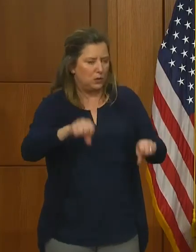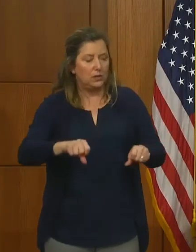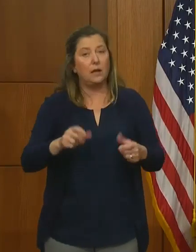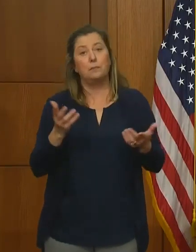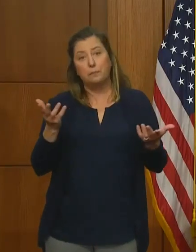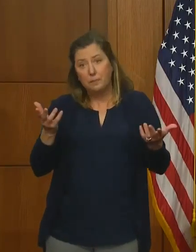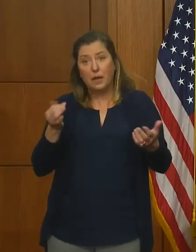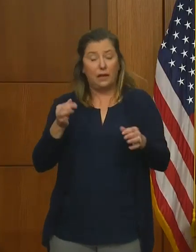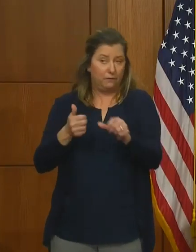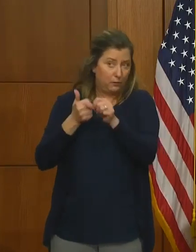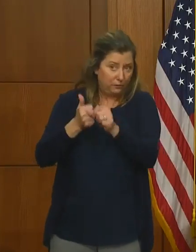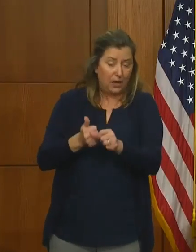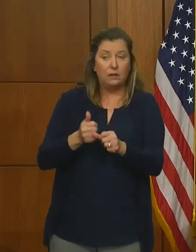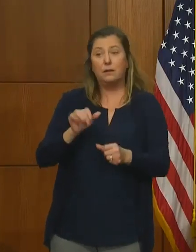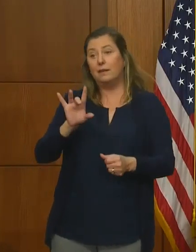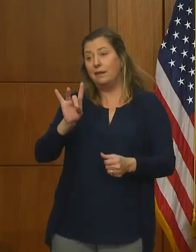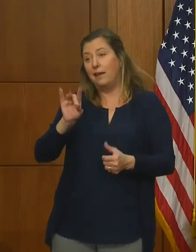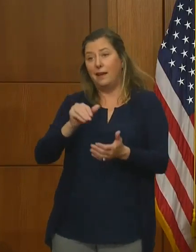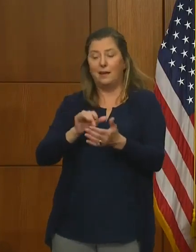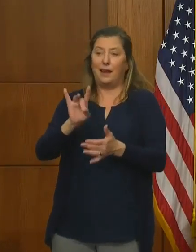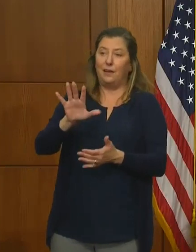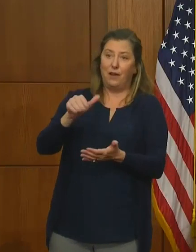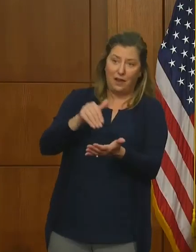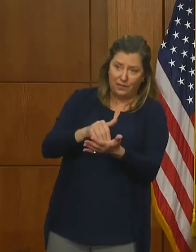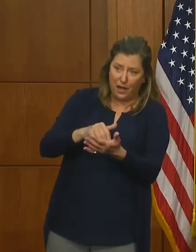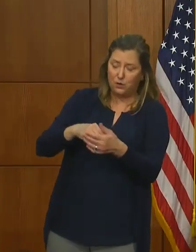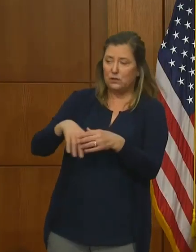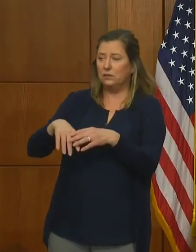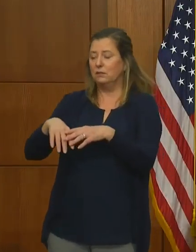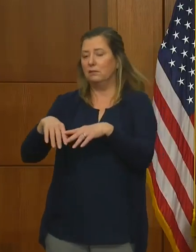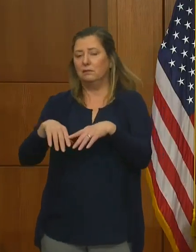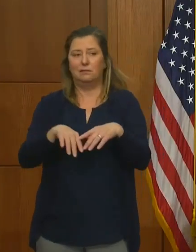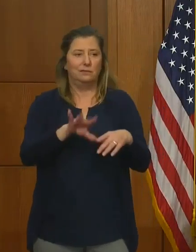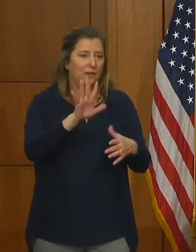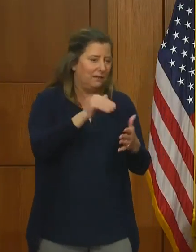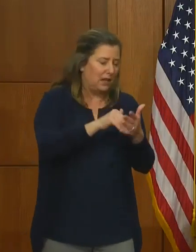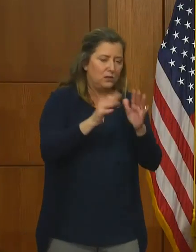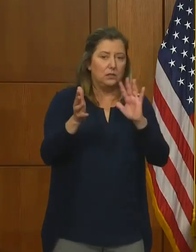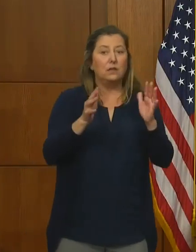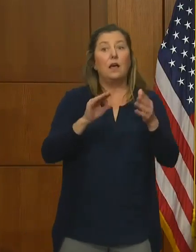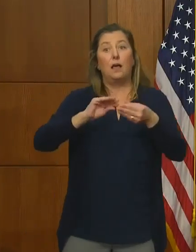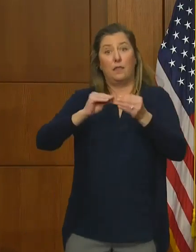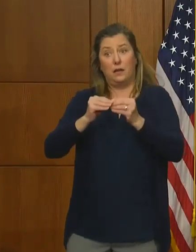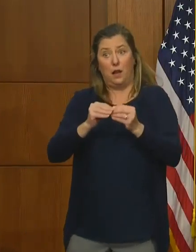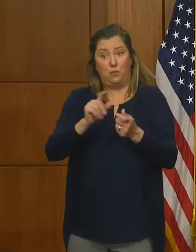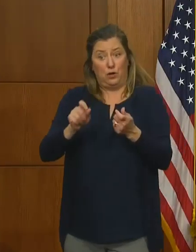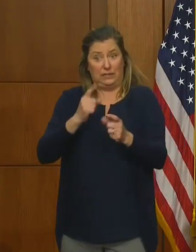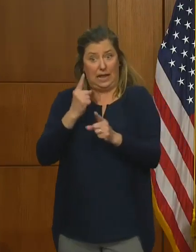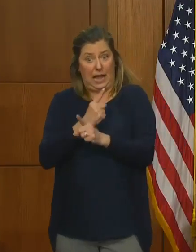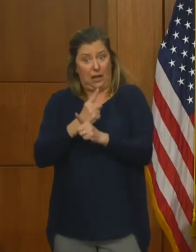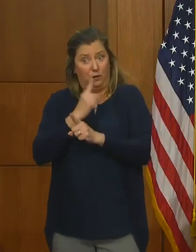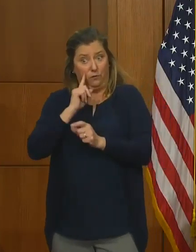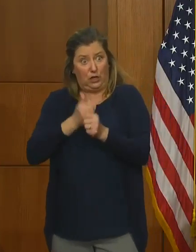CERTAINLY GET YOU THOSE NUMBERS BUT IT AT ROUGHLY IF YOU'VE BEEN FOLLOWING IT WAS EIGHTY FIVE THOUSAND WE HAD FIVE